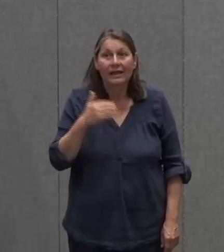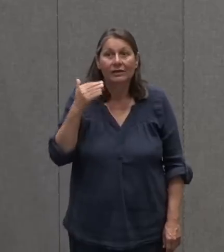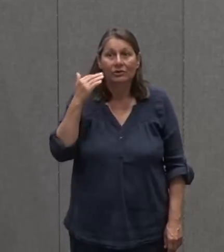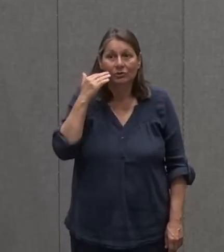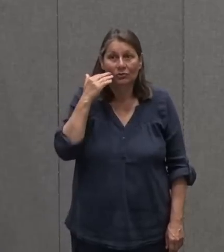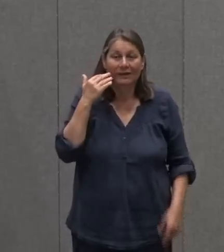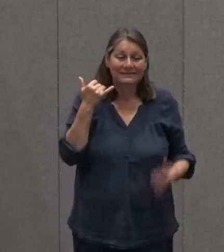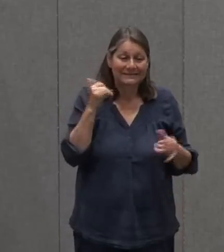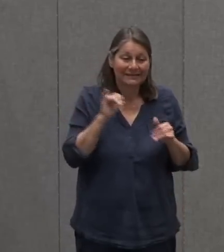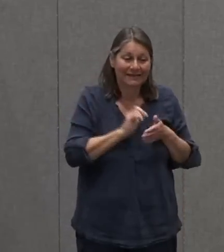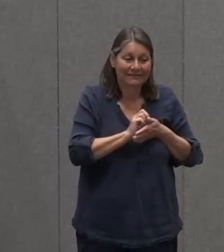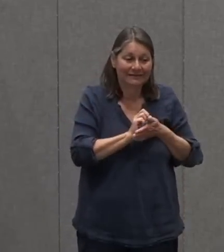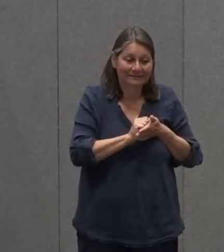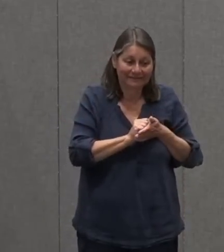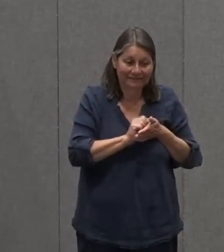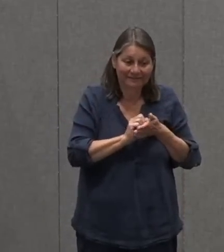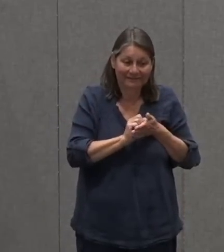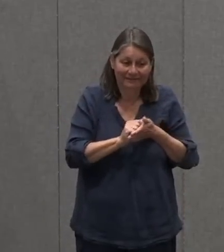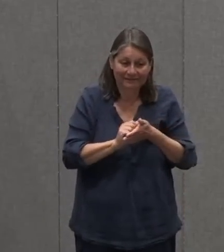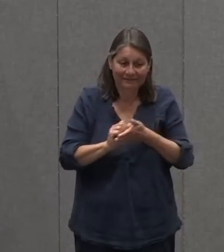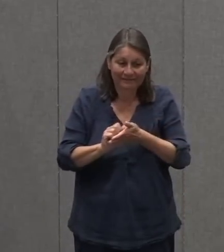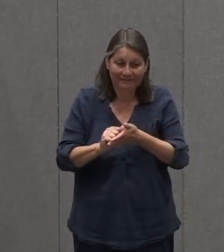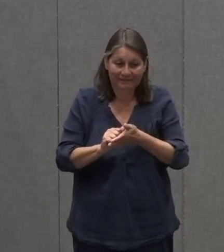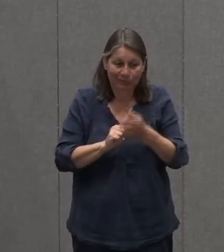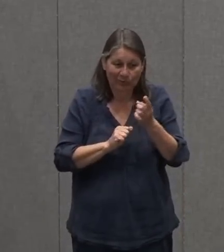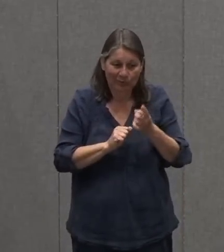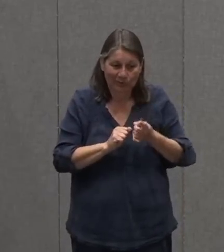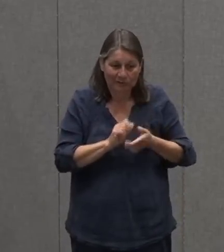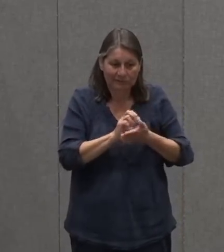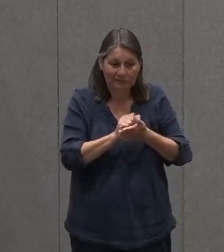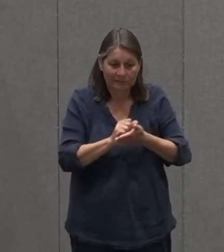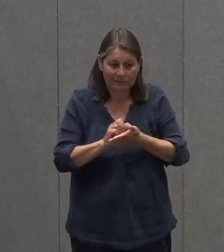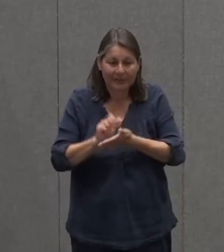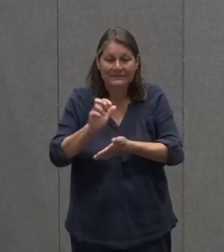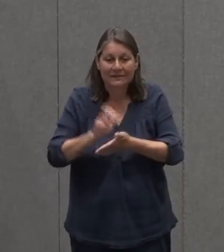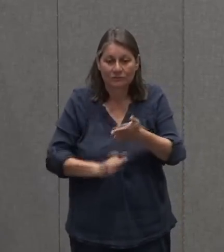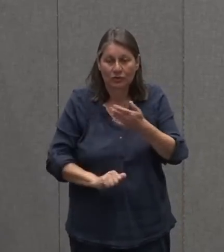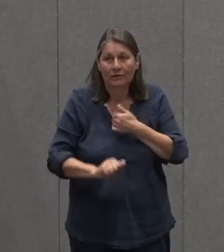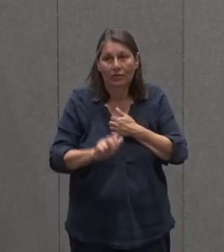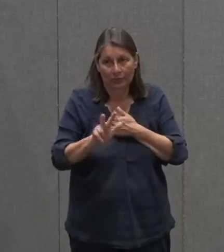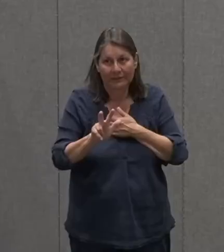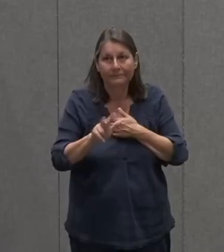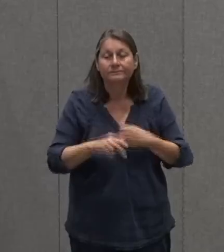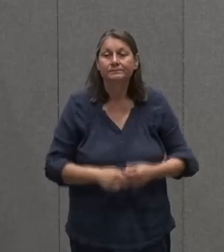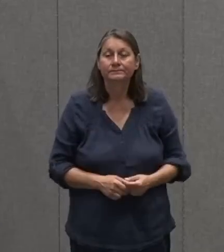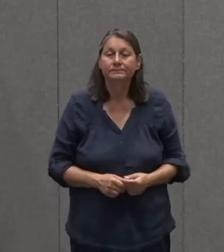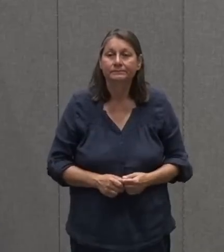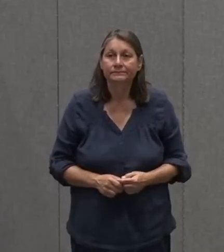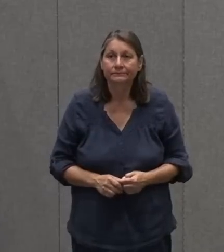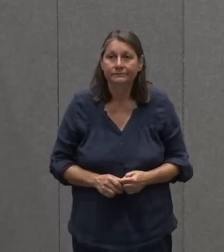'cause I just increased that 19 to a 21, all I'd have to take away three of those numbers.